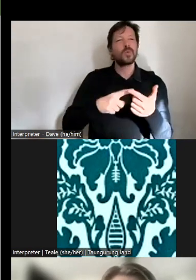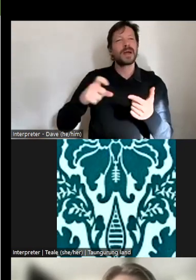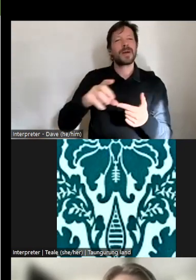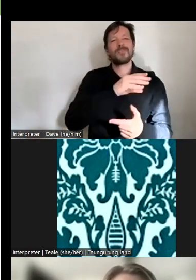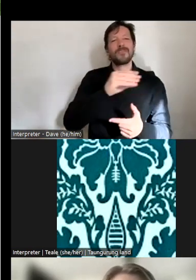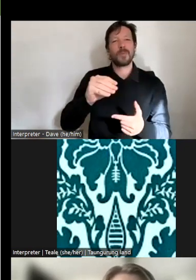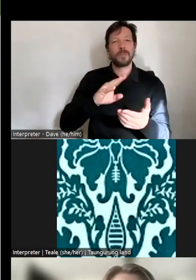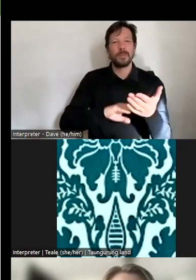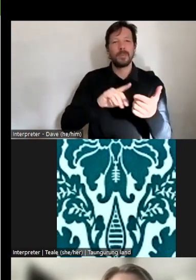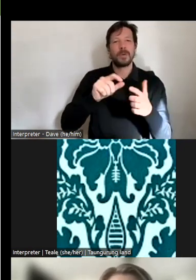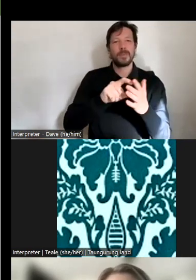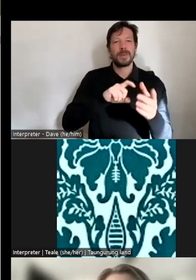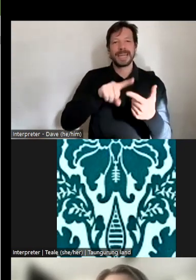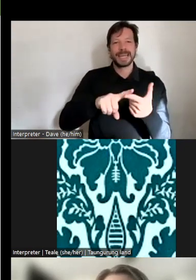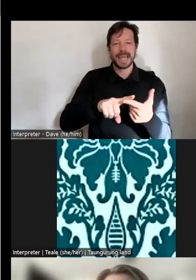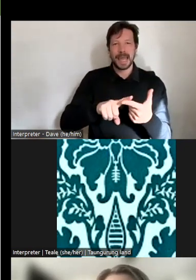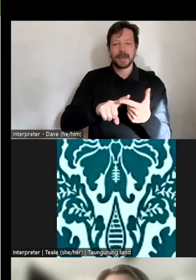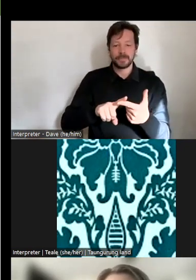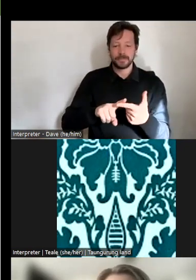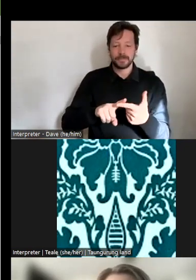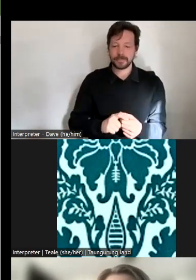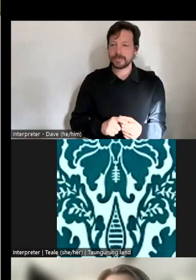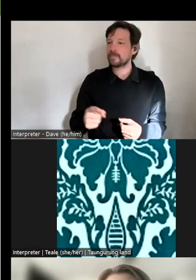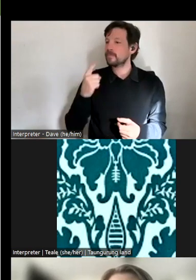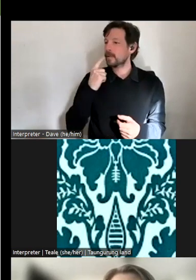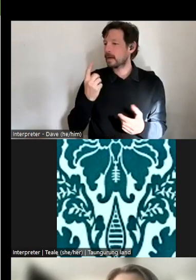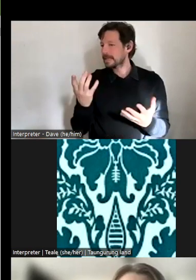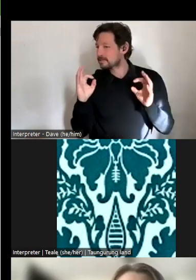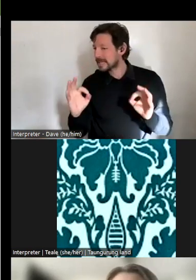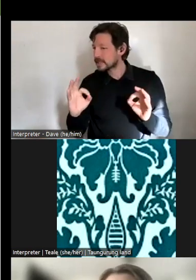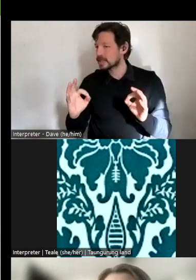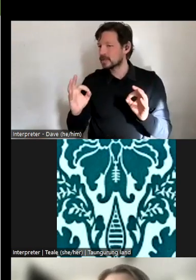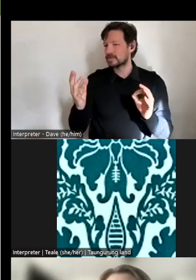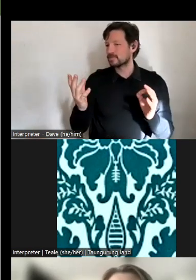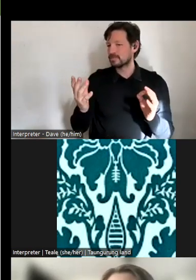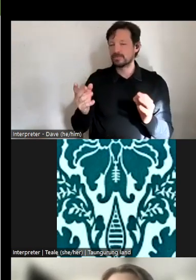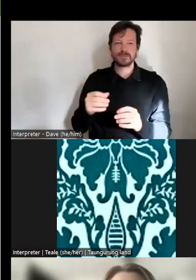is that a specialist or consultant physician, so that's a geneticist paediatrician,